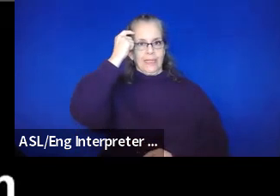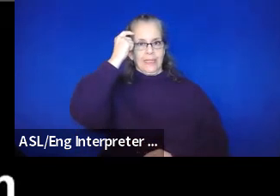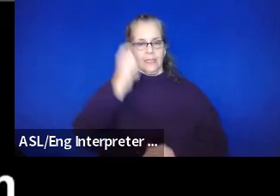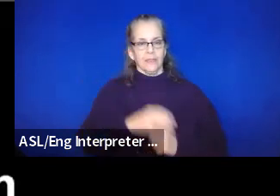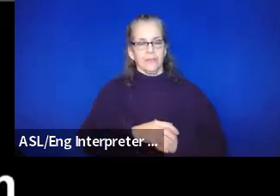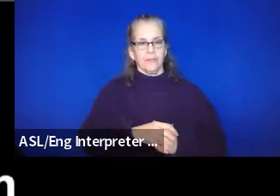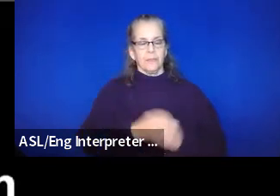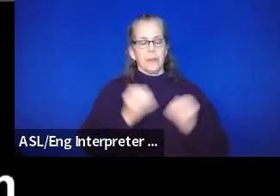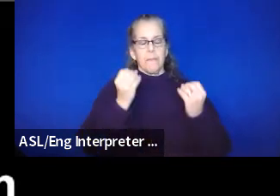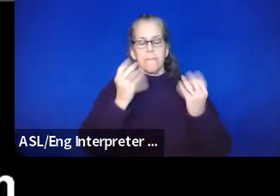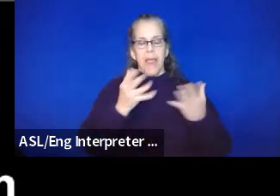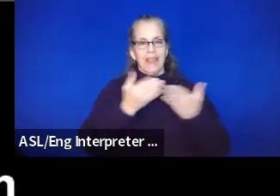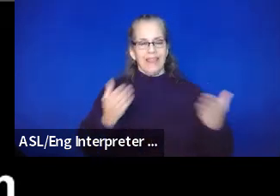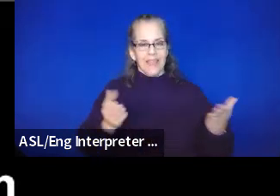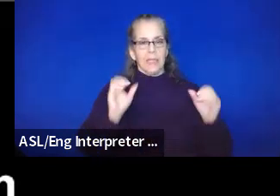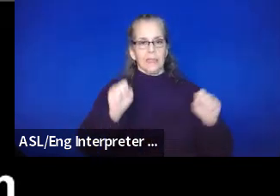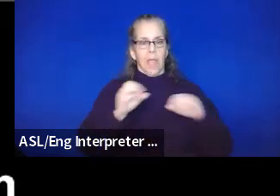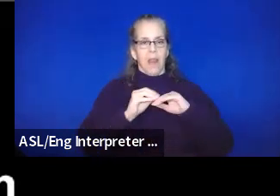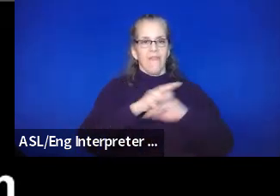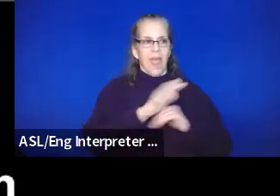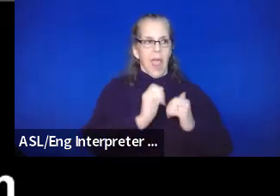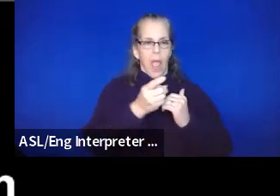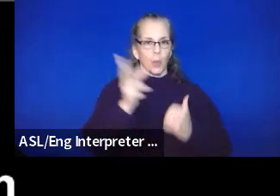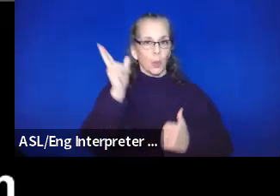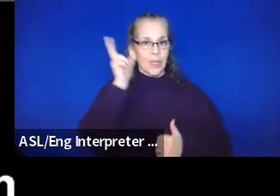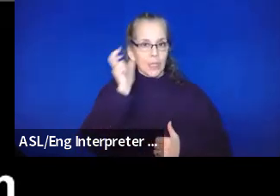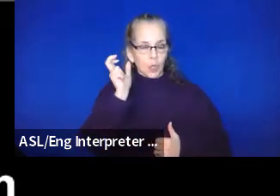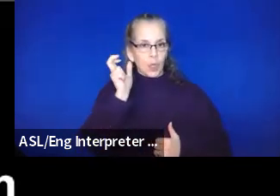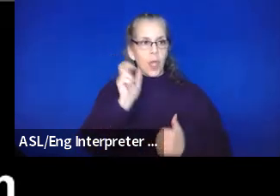can affect how you hear, how you process and express yourself.